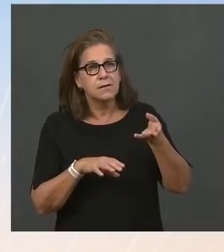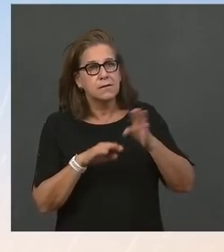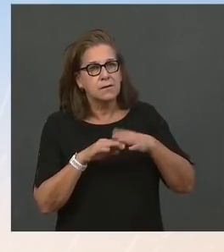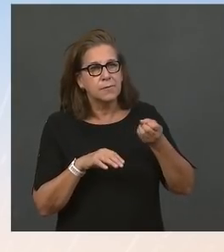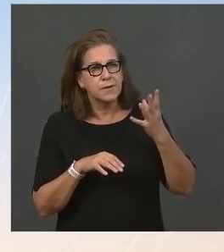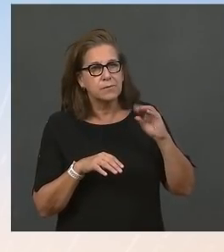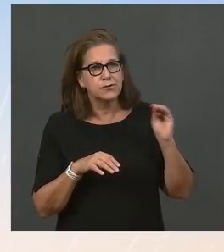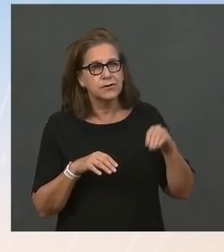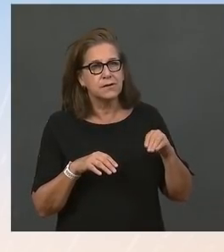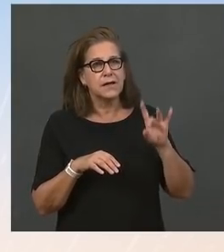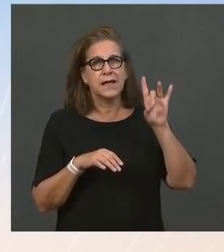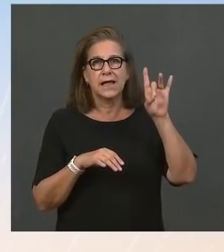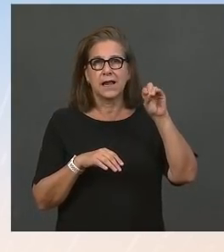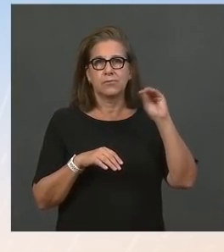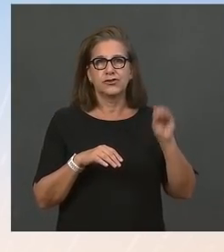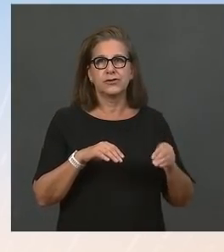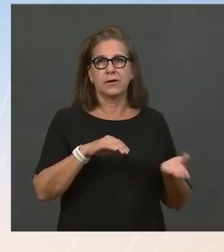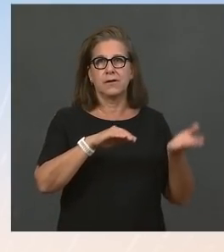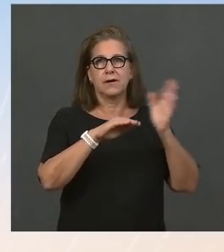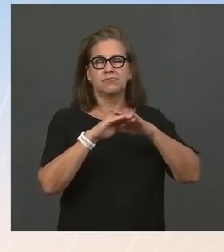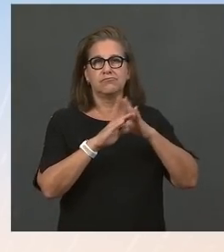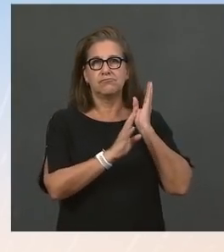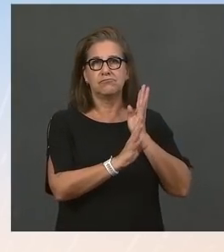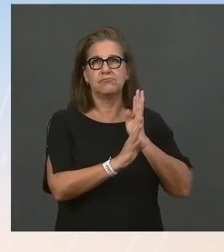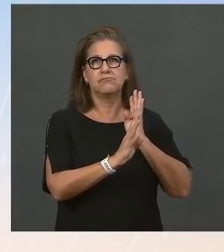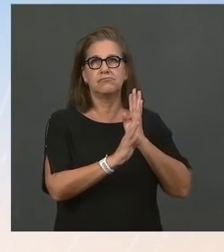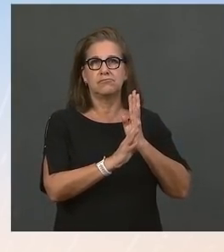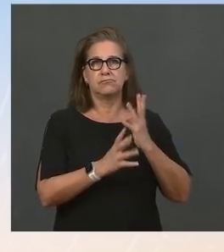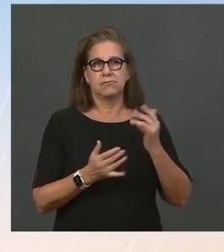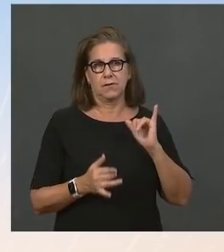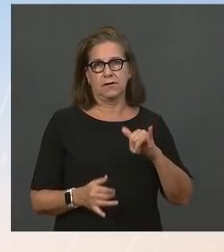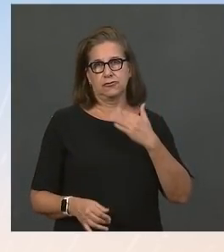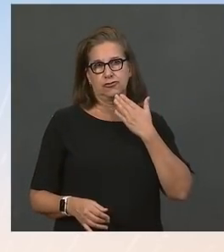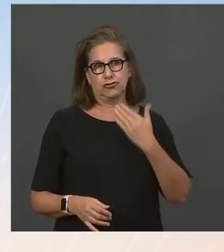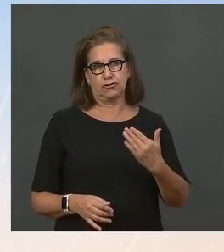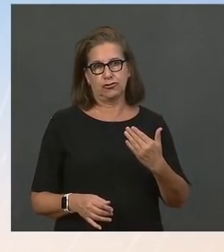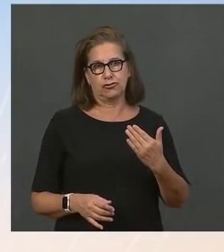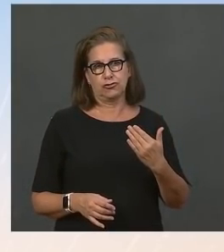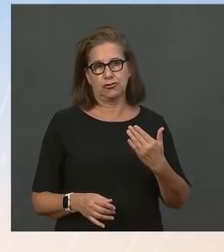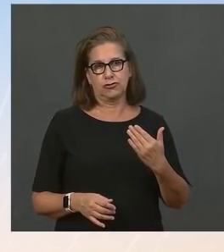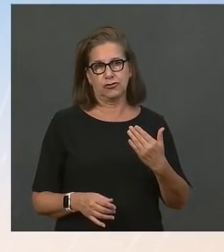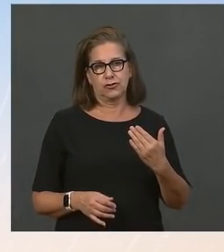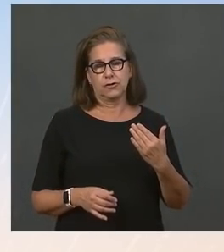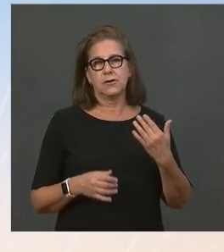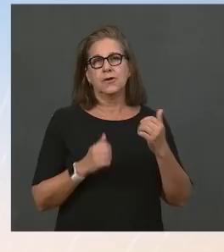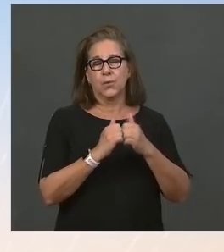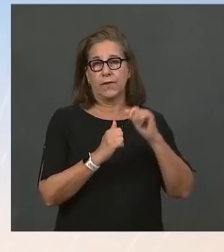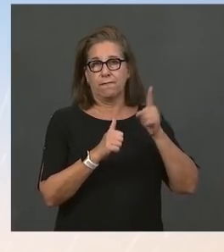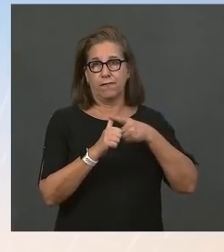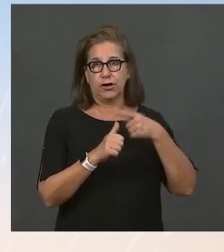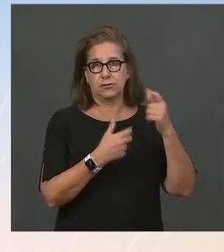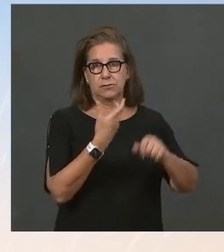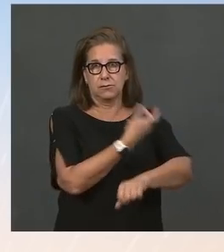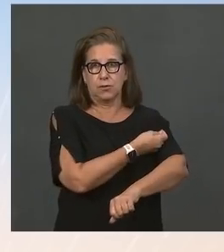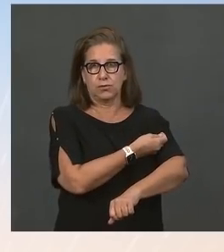of the eligible age who have now received their first dose. We have launched -- and we announced the launch last week -- or intention to launch --